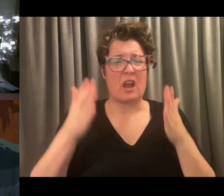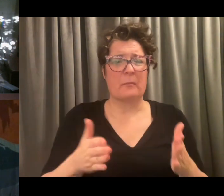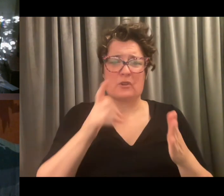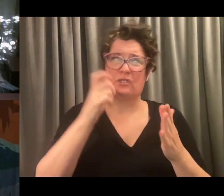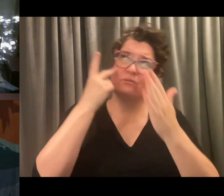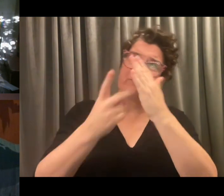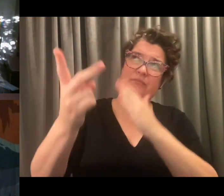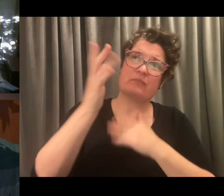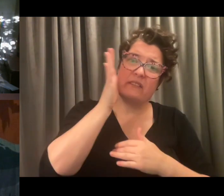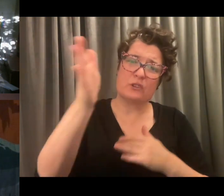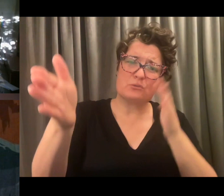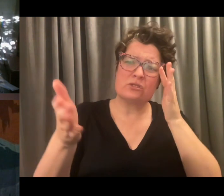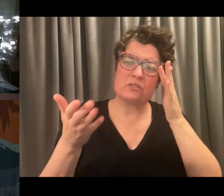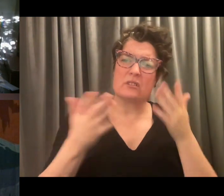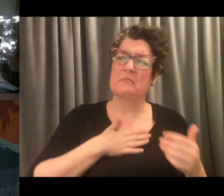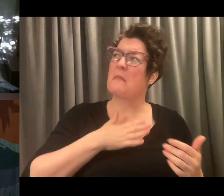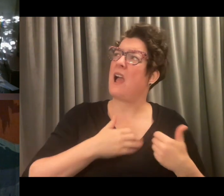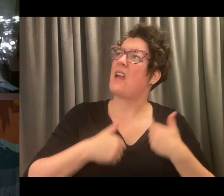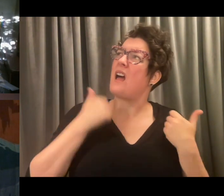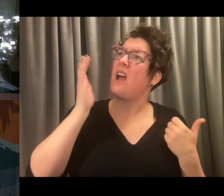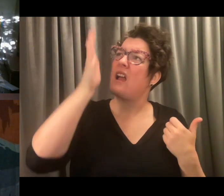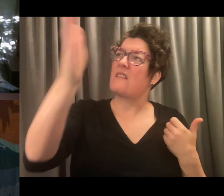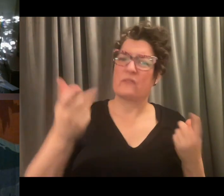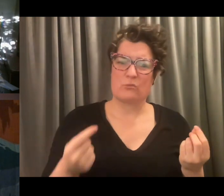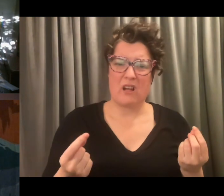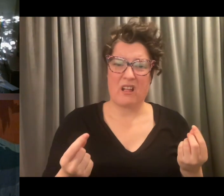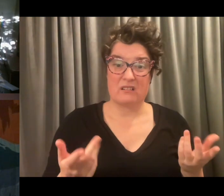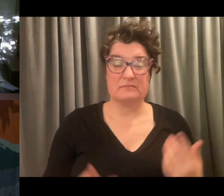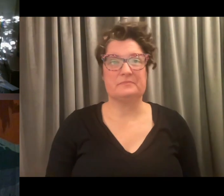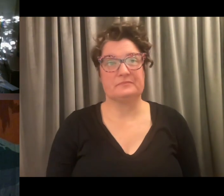Yeah. Never: I can spiral on that for a while, but, I didn't mean to bring things, make